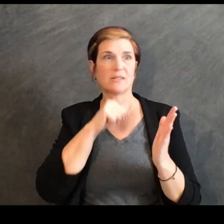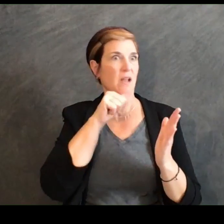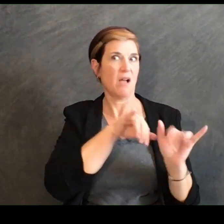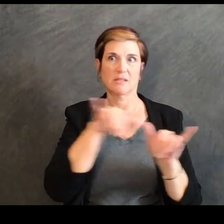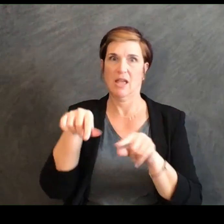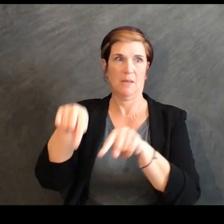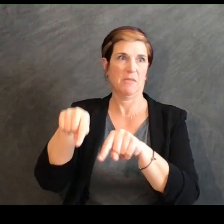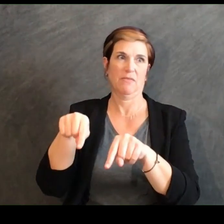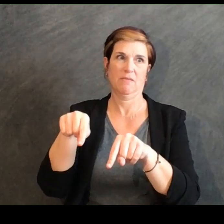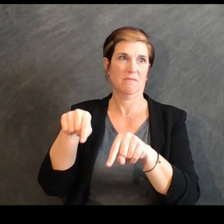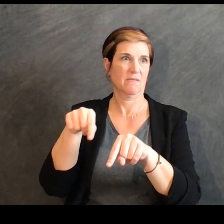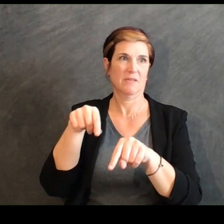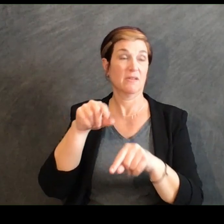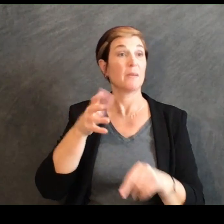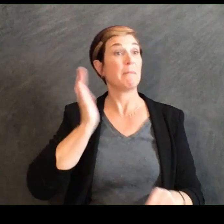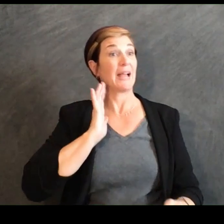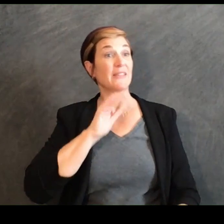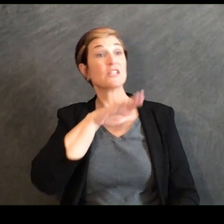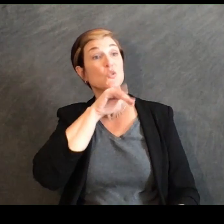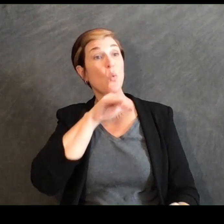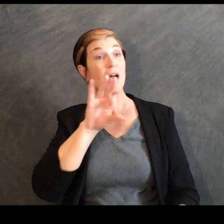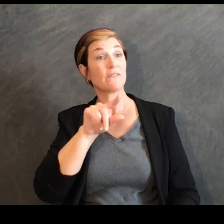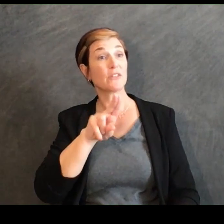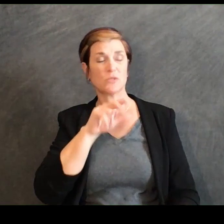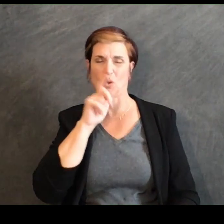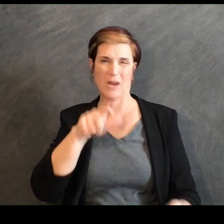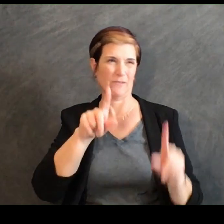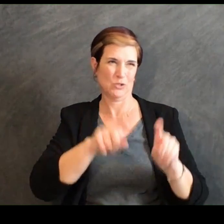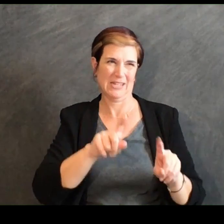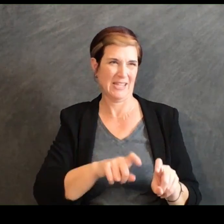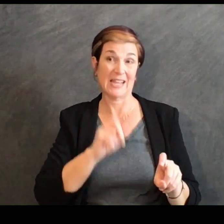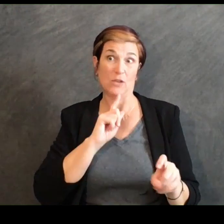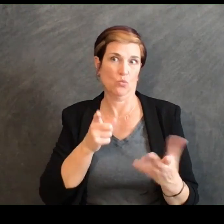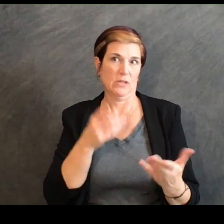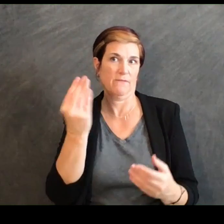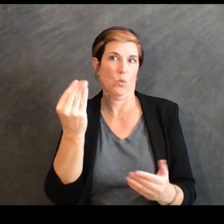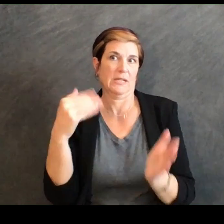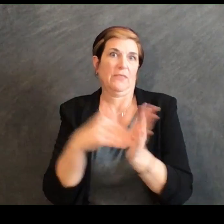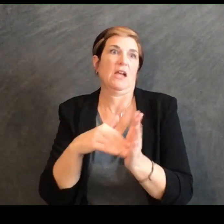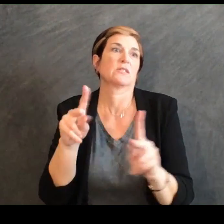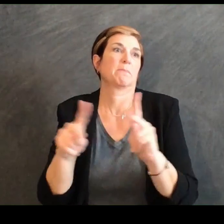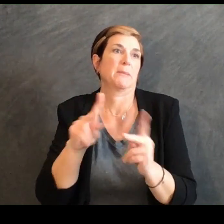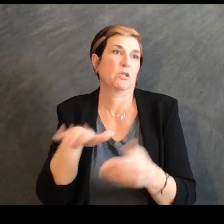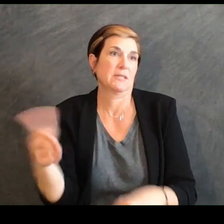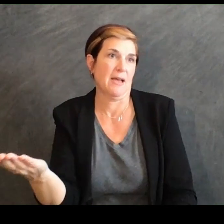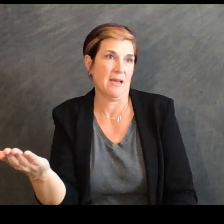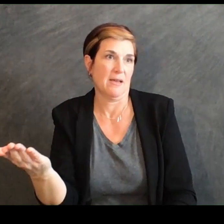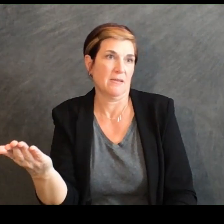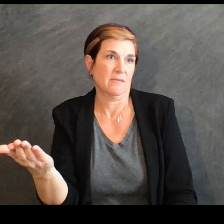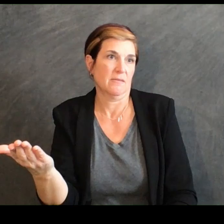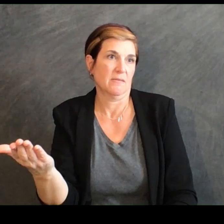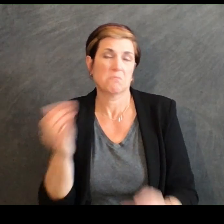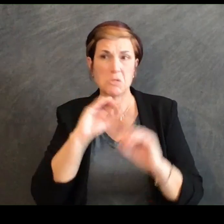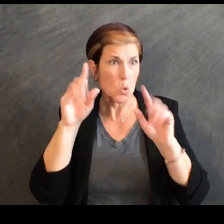like this and actually they lost approximately 14,000 people and they didn't do the testing they started thinking about testing